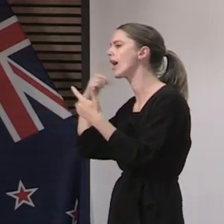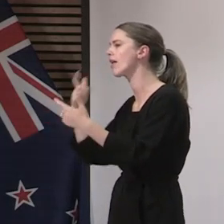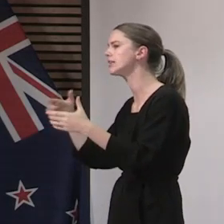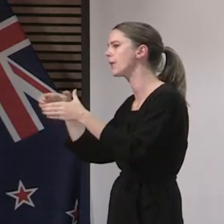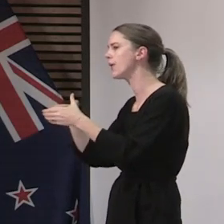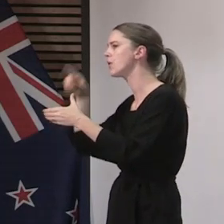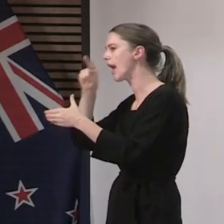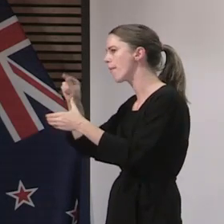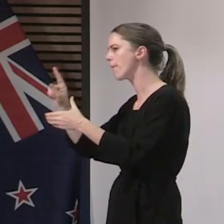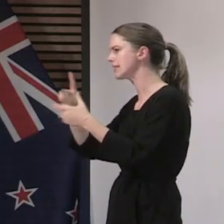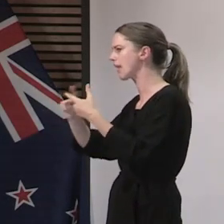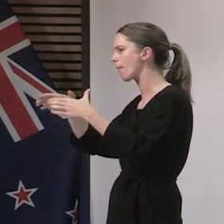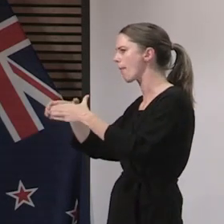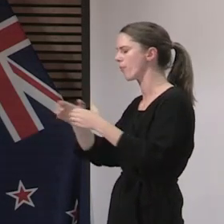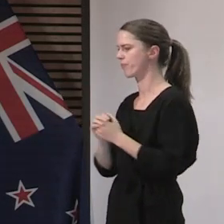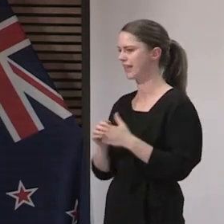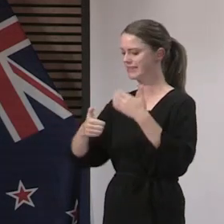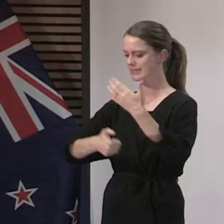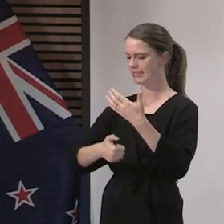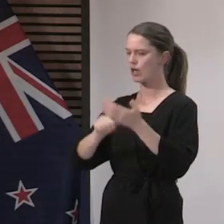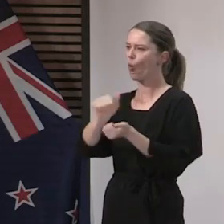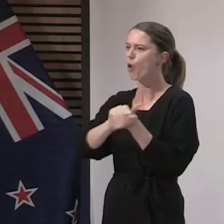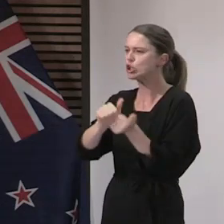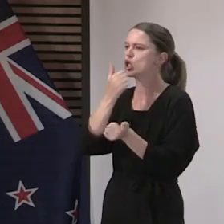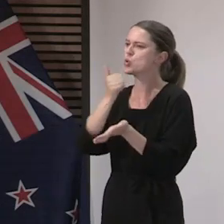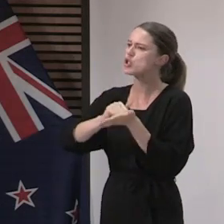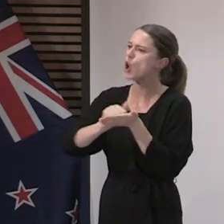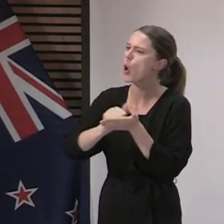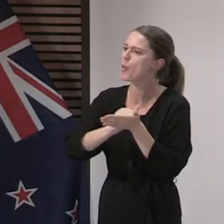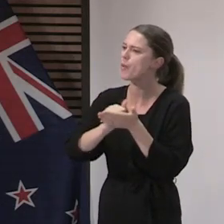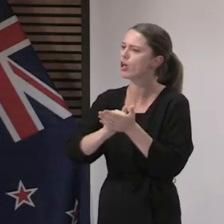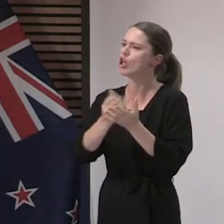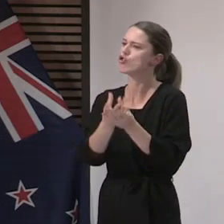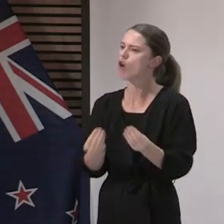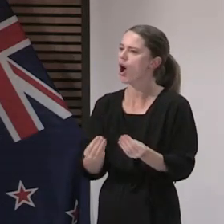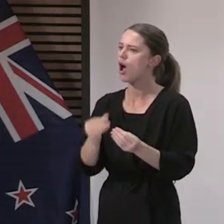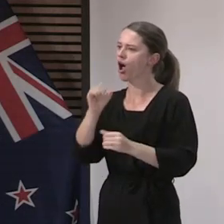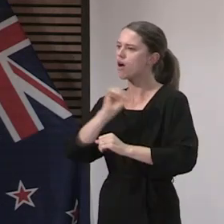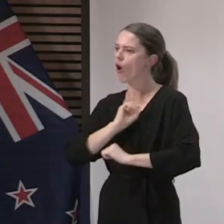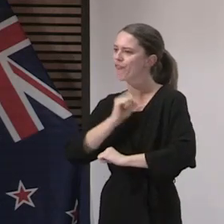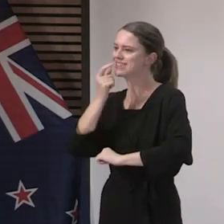can expand your bubble a small amount to Britain in close family, isolated people or